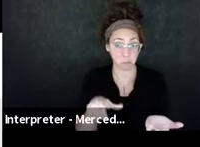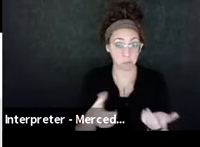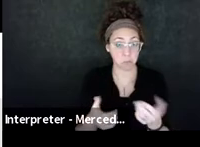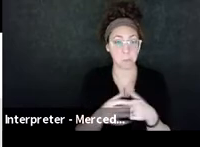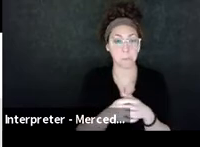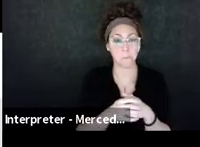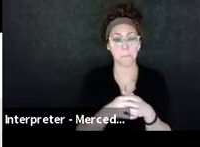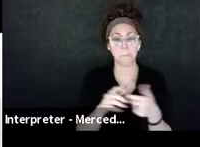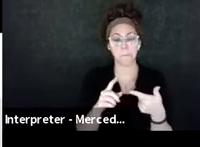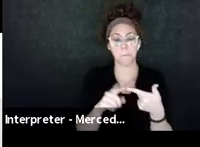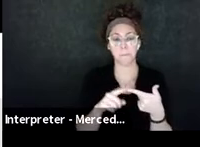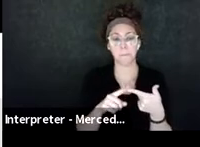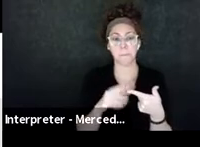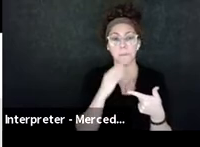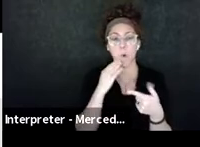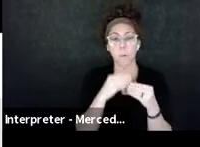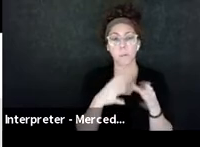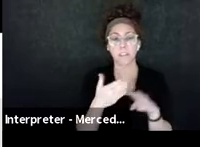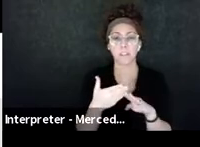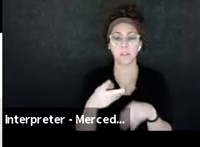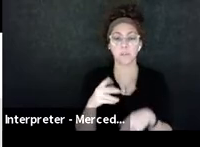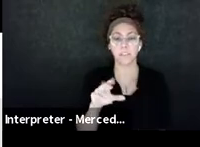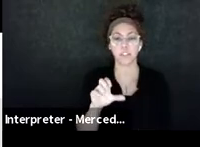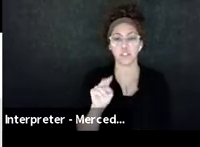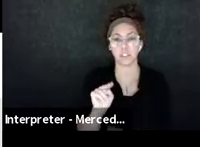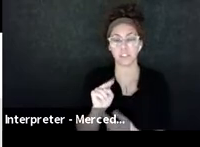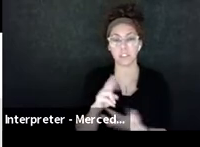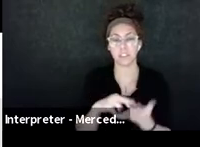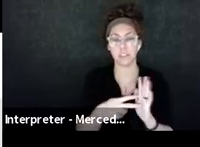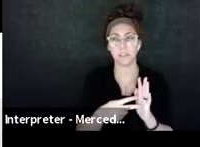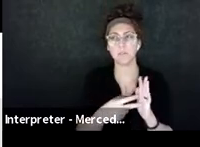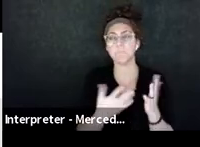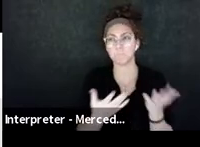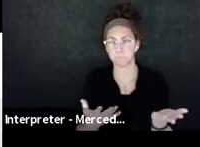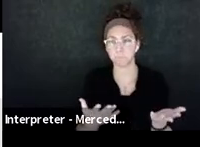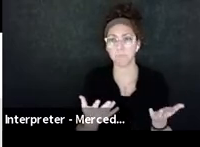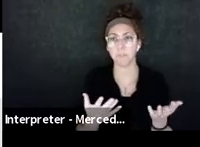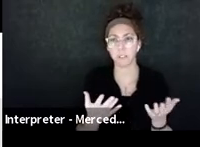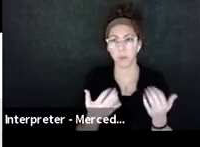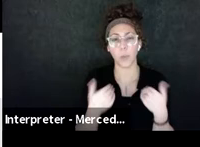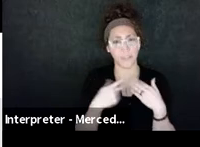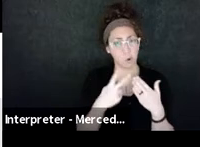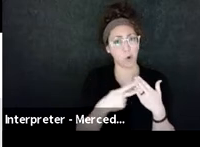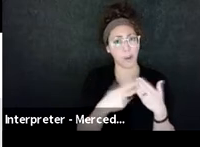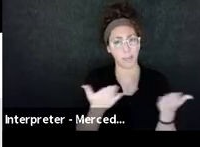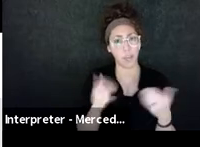maria.rodriguez: Homeless or adventures. So homeless eventually is used. And we do have a problem that has that type of funding HERE AT WEST CARE. Is that provides